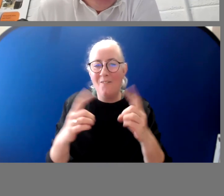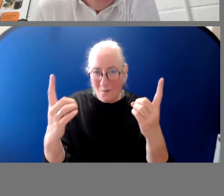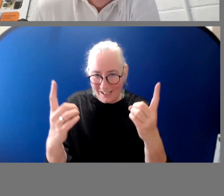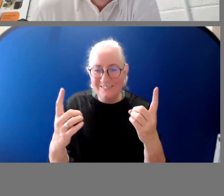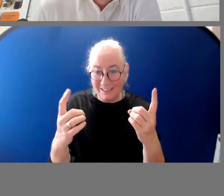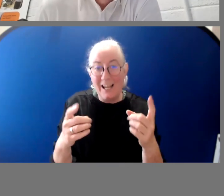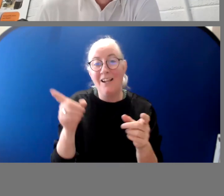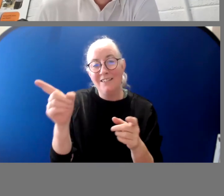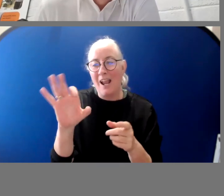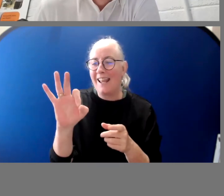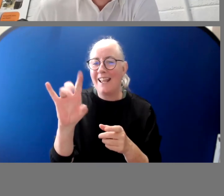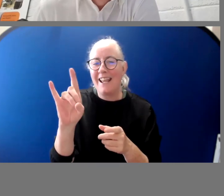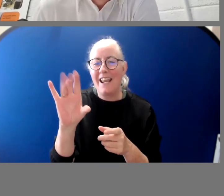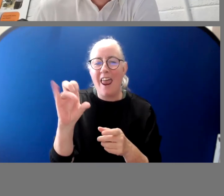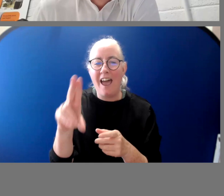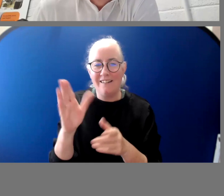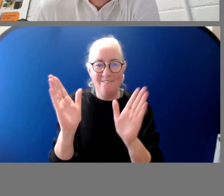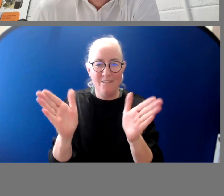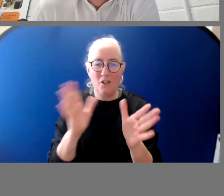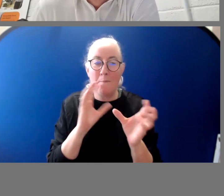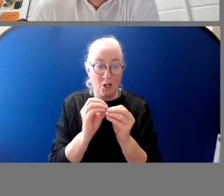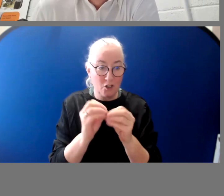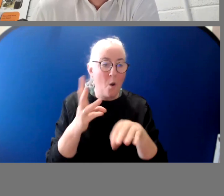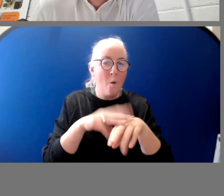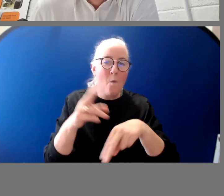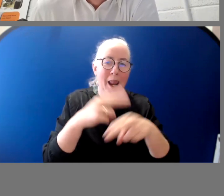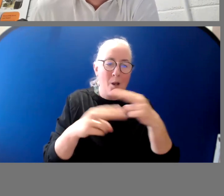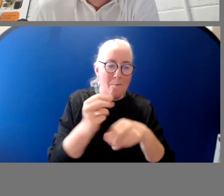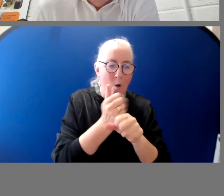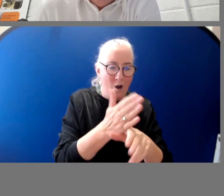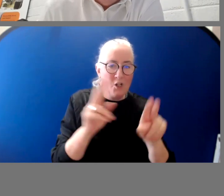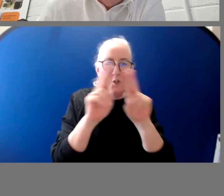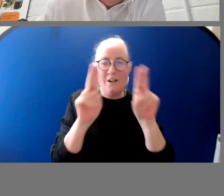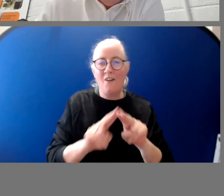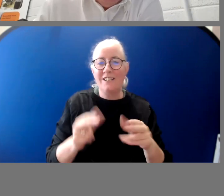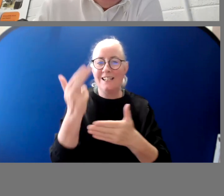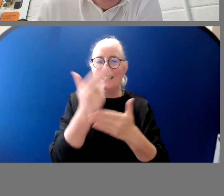has mentioned my presentation today is called Welcoming all: Universal Design for Doorways